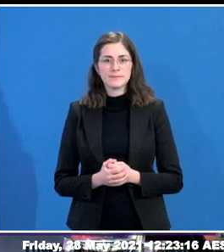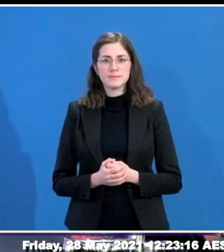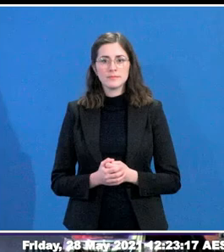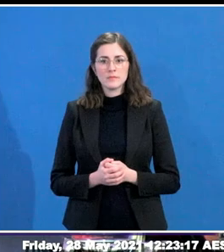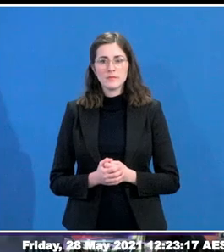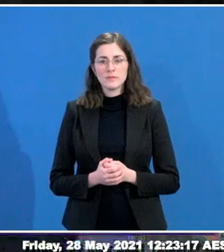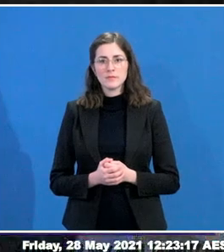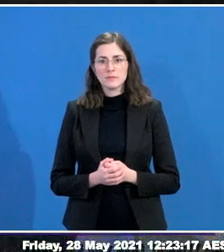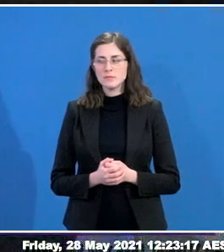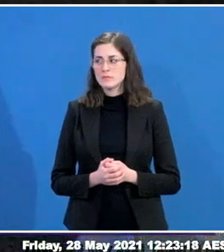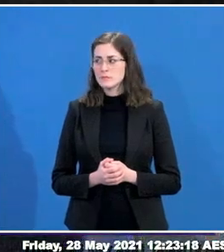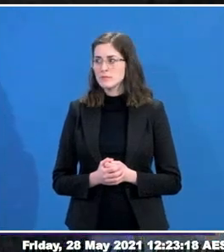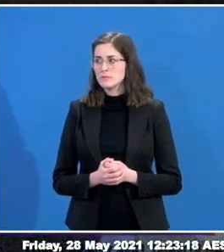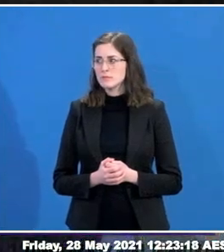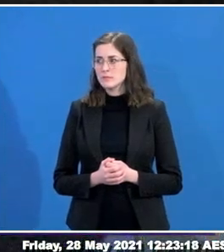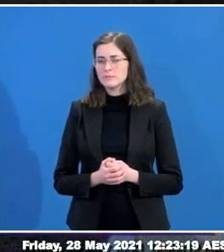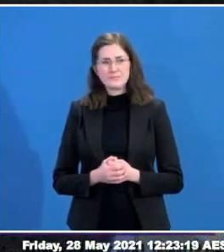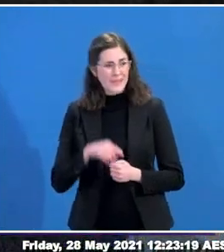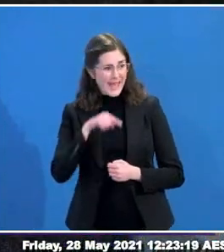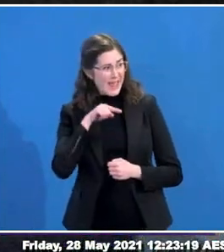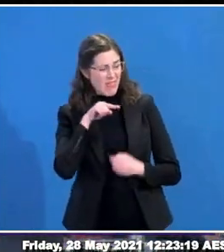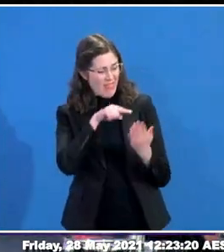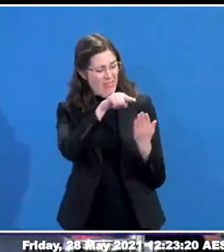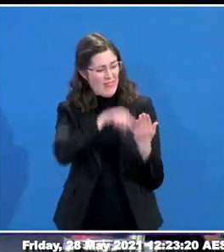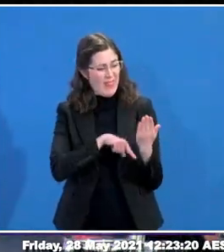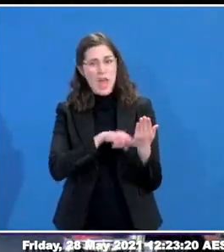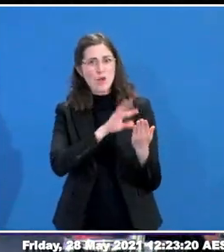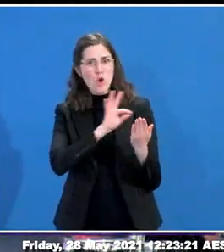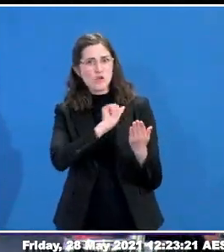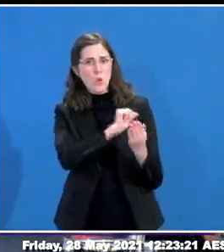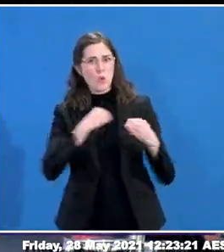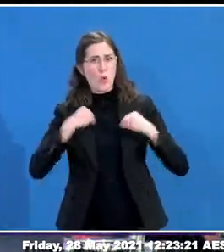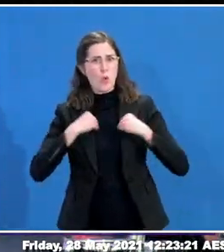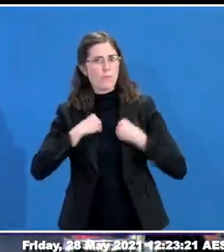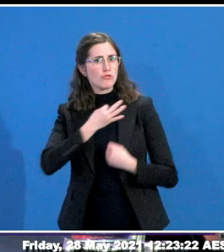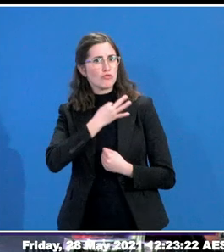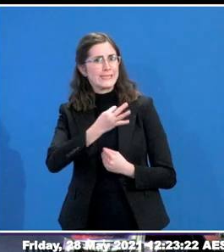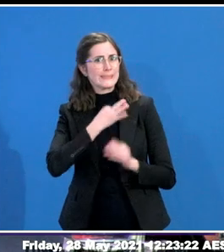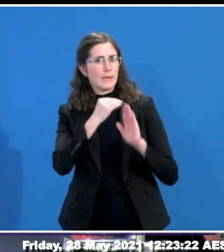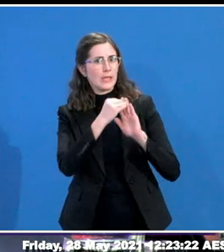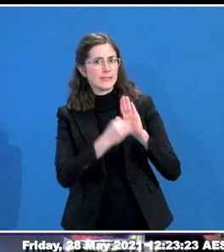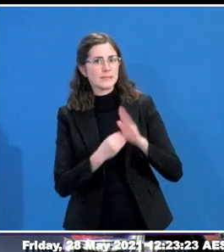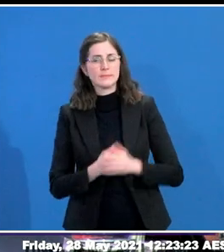That is not a corporate risk policy, I take it? This policy reads, the gentleman's just given me: